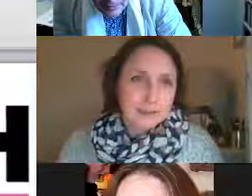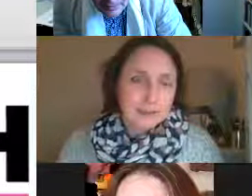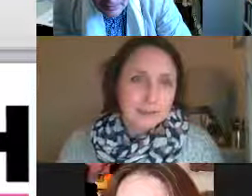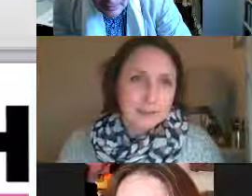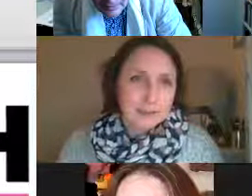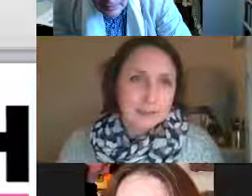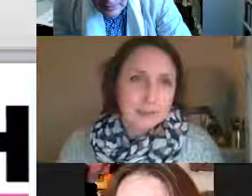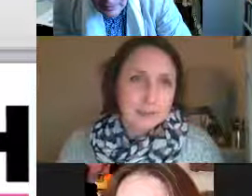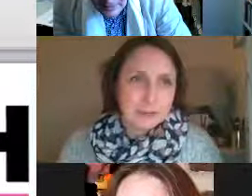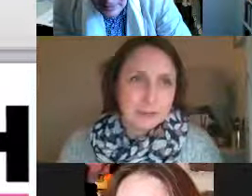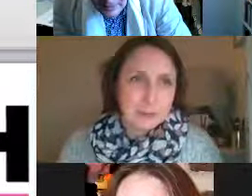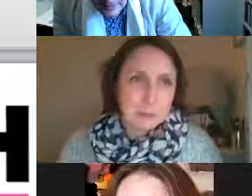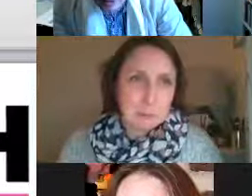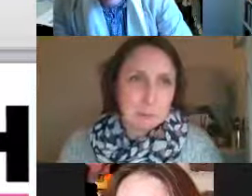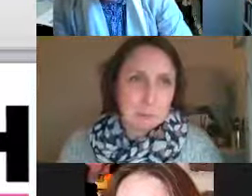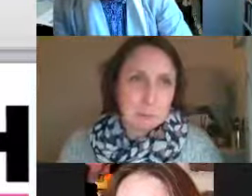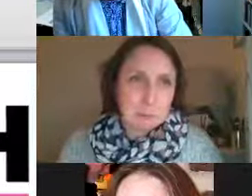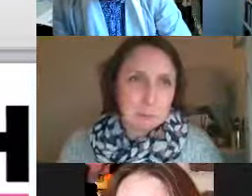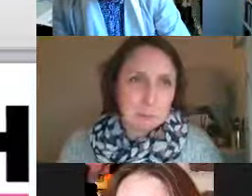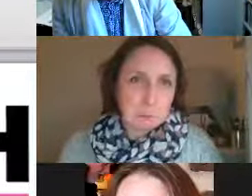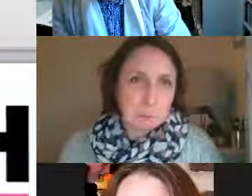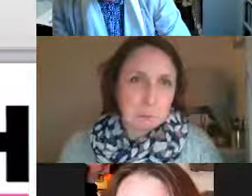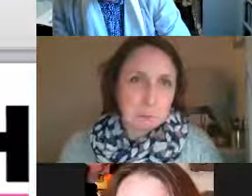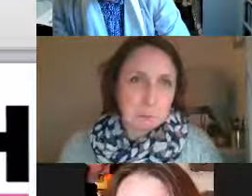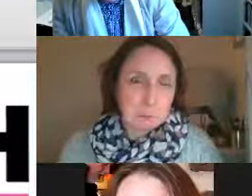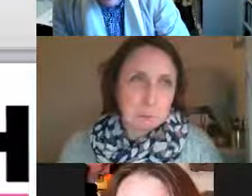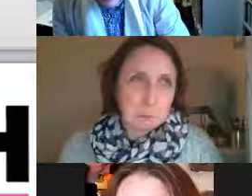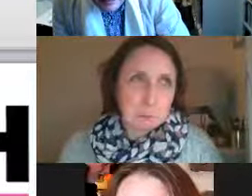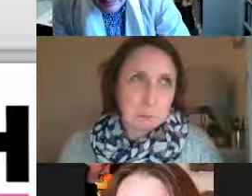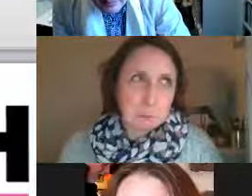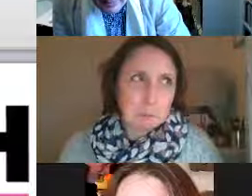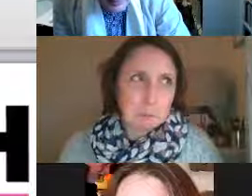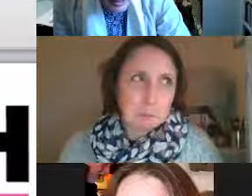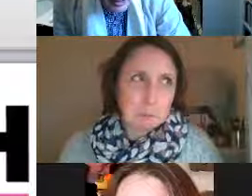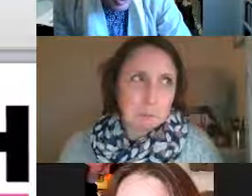um okay i'll just i'll come back to him oh